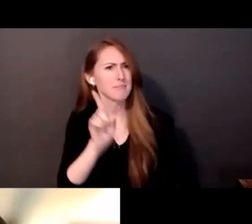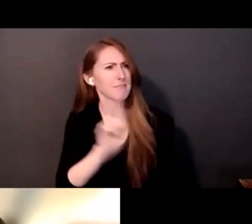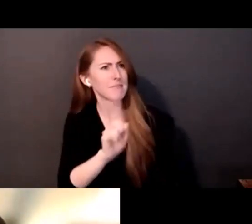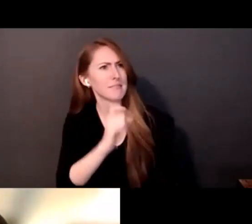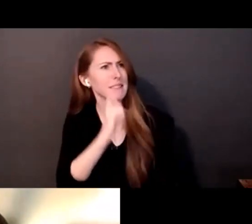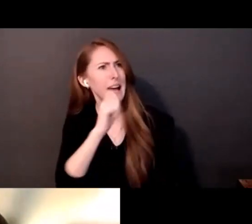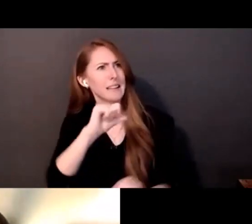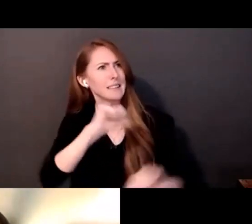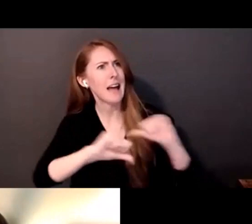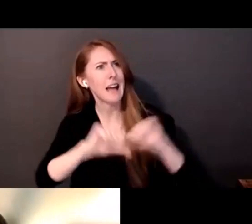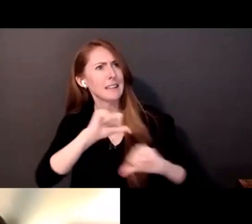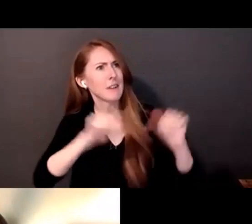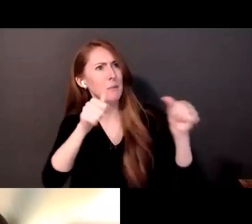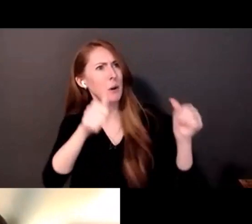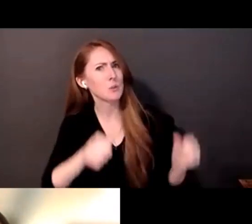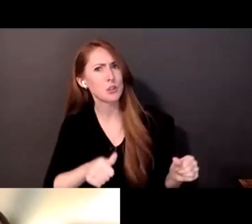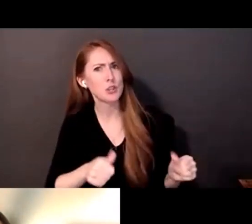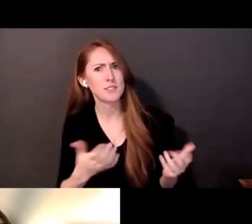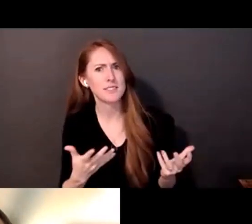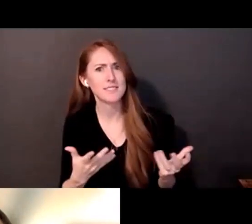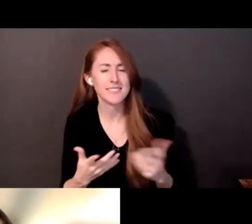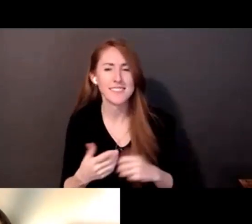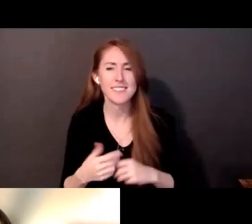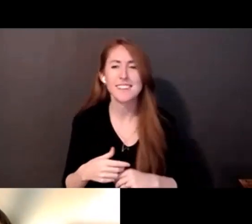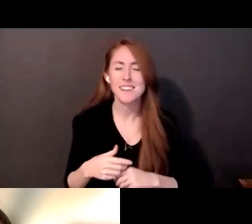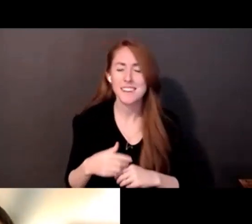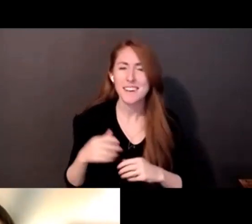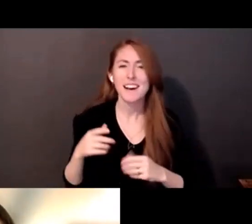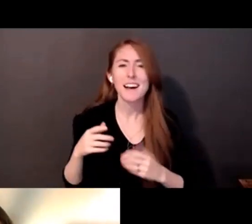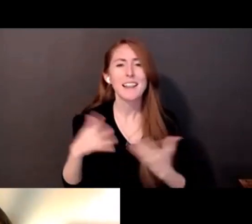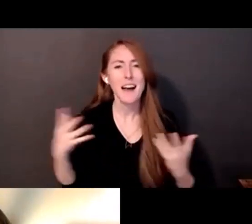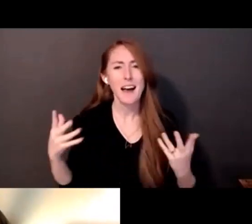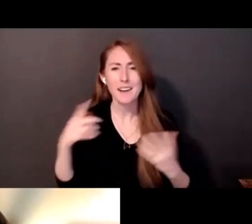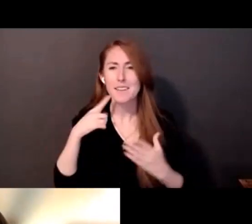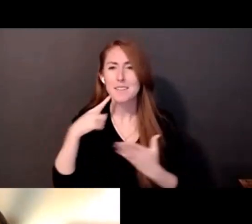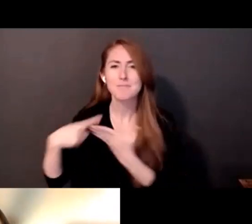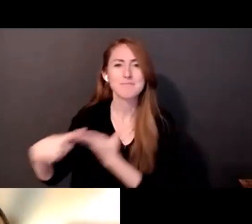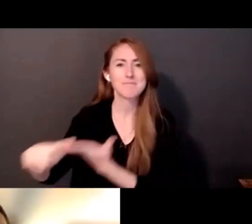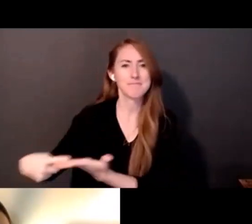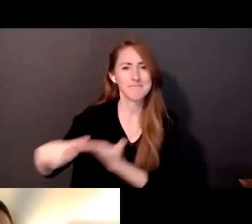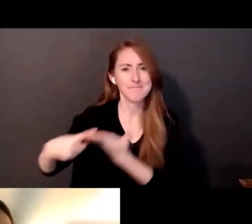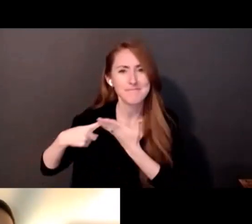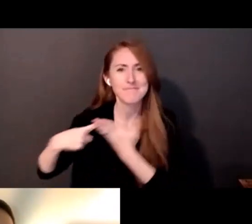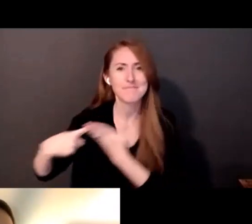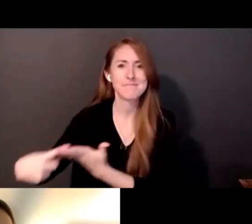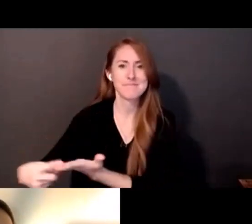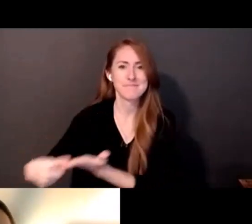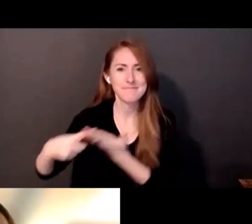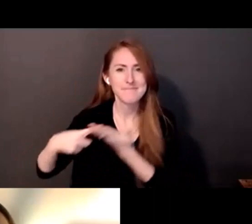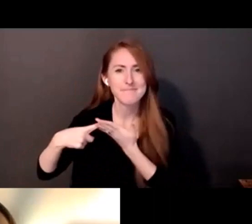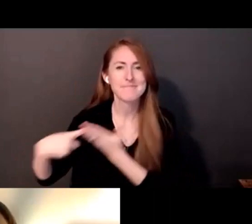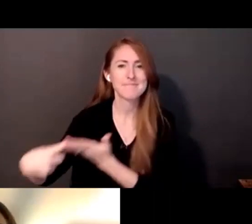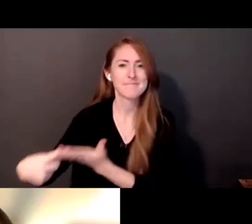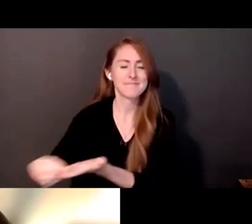So it was a lot of back and forth and forth and forward, but it was very nice.